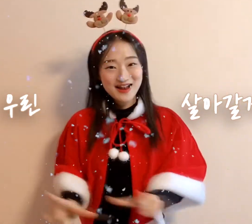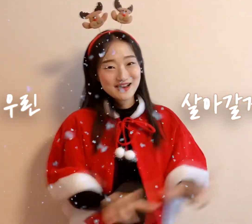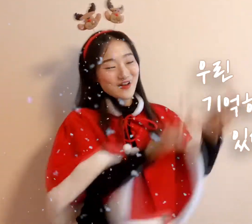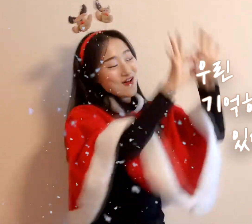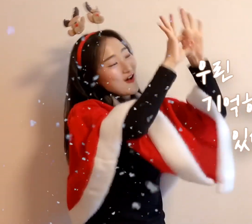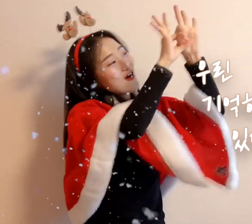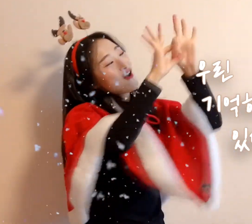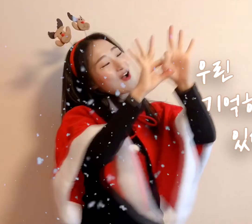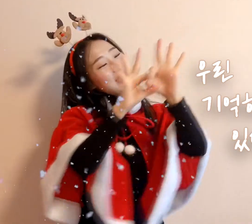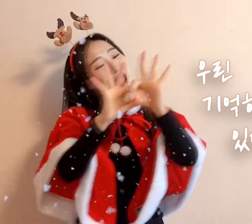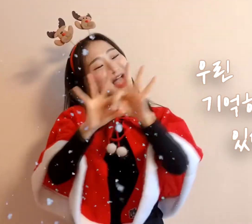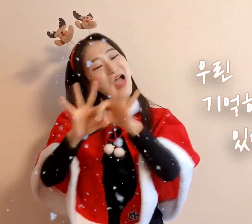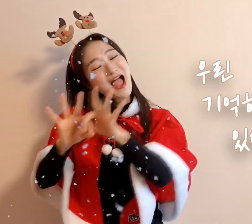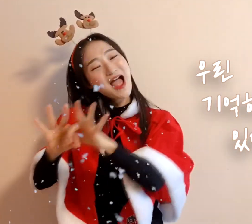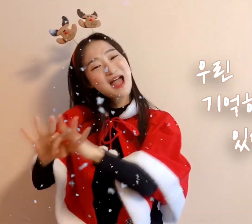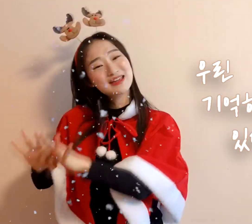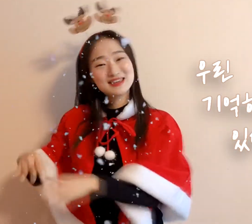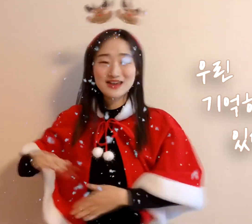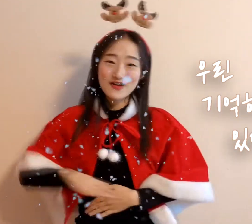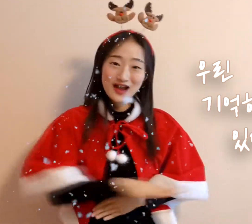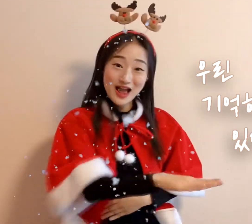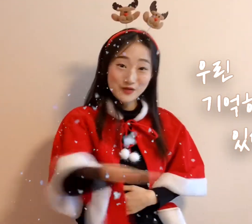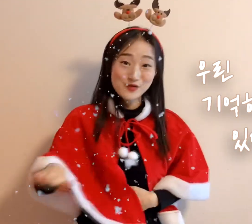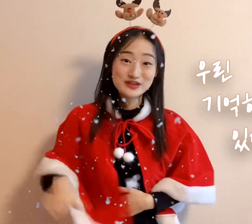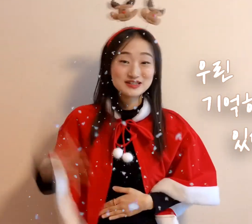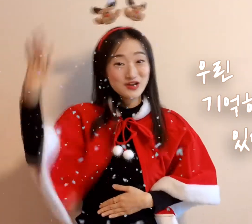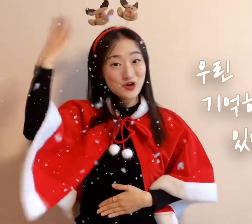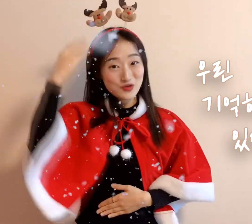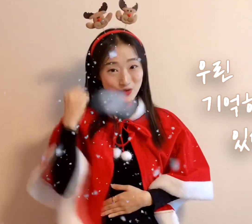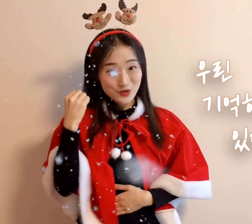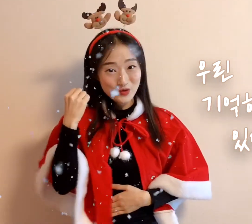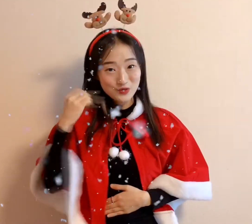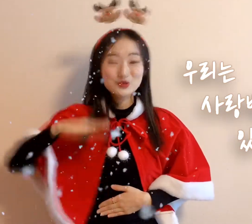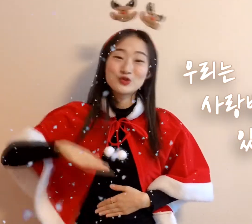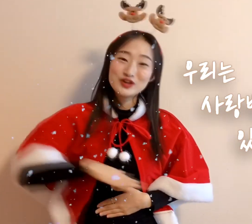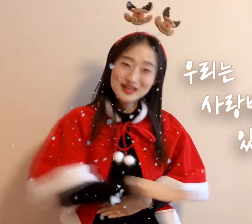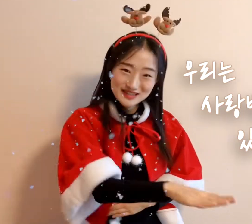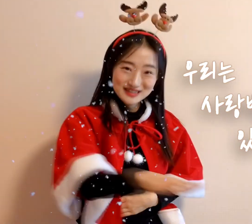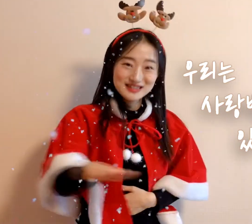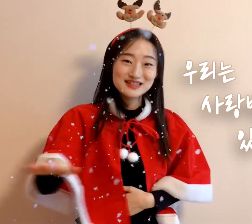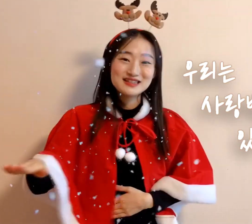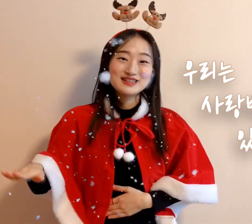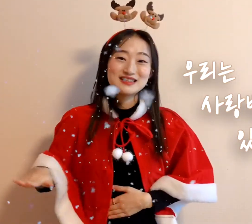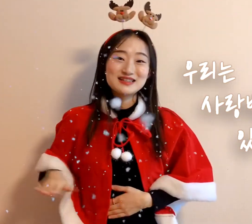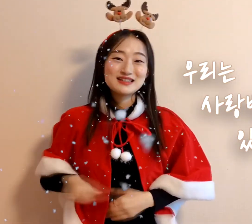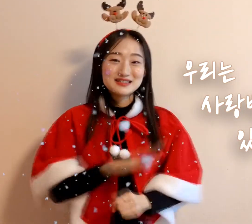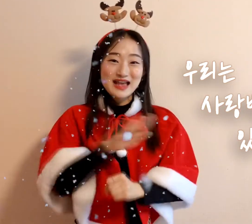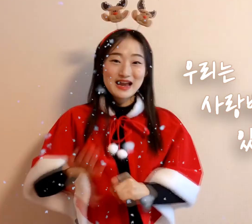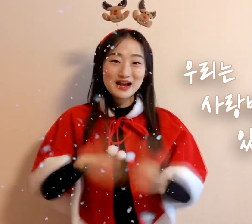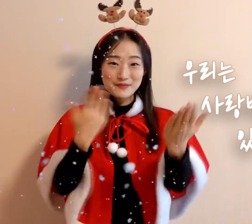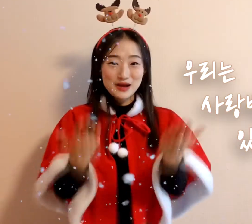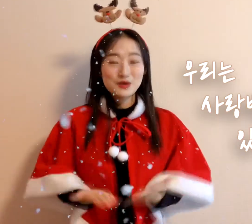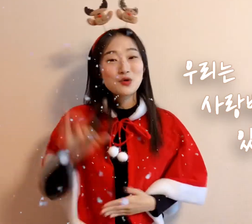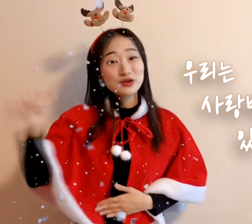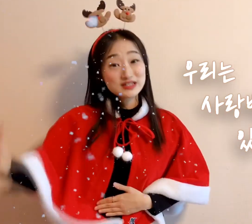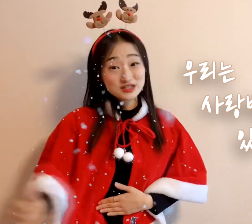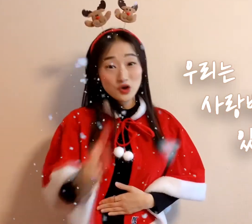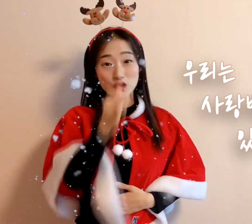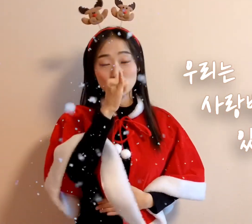We know that we're being loved